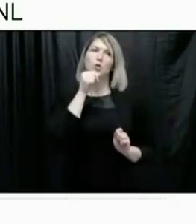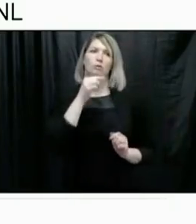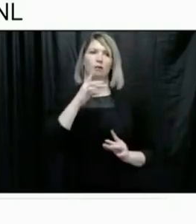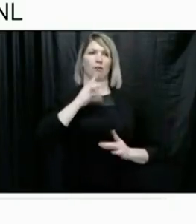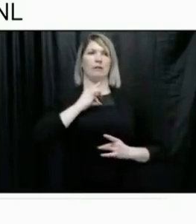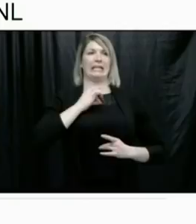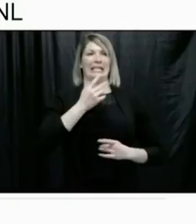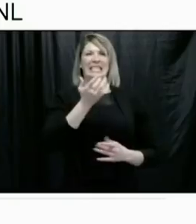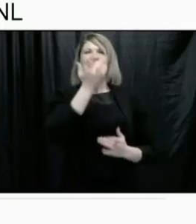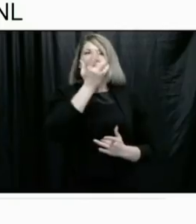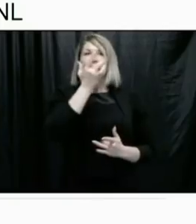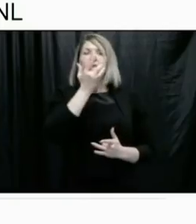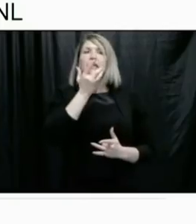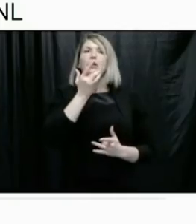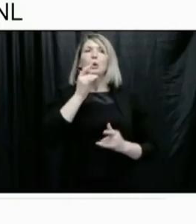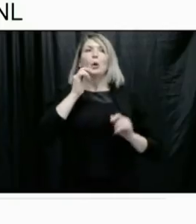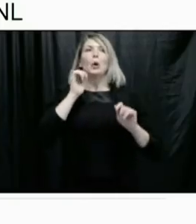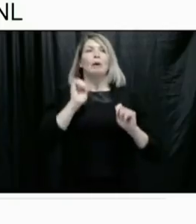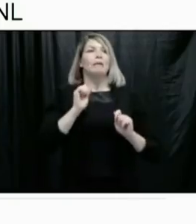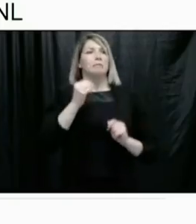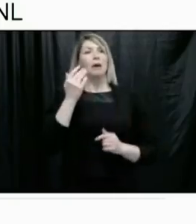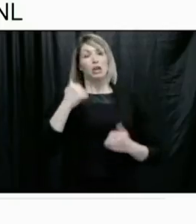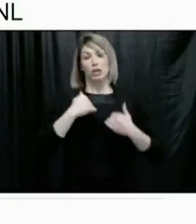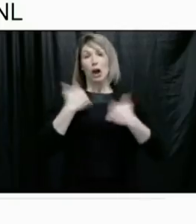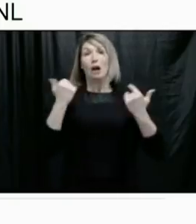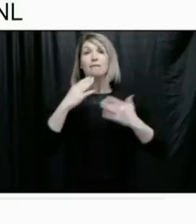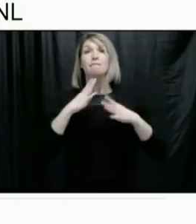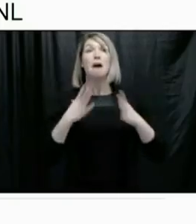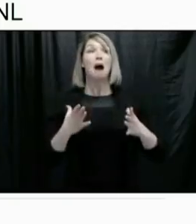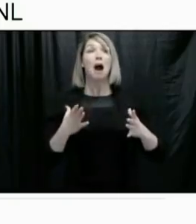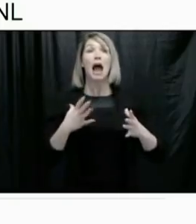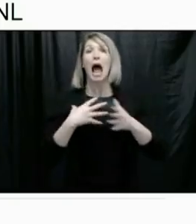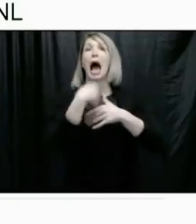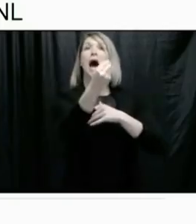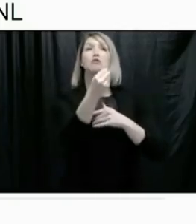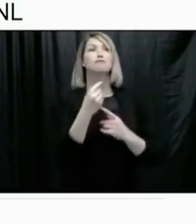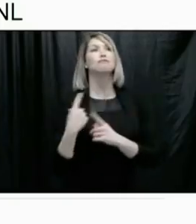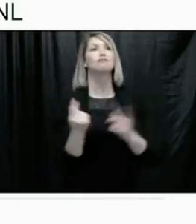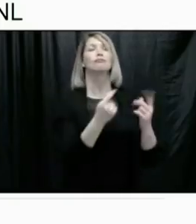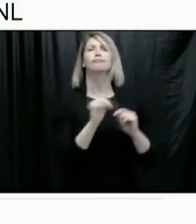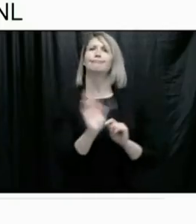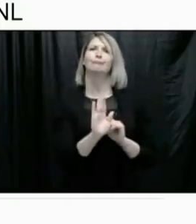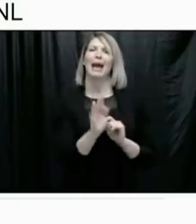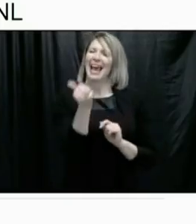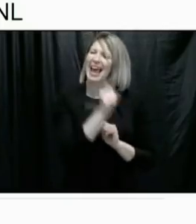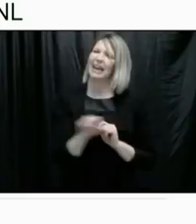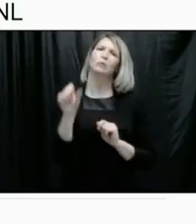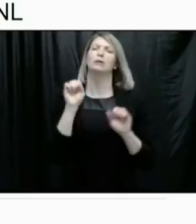WHETHER YOU ARE THAT SYMPTOMATIC OR JUST MILDLY SYMPTOMATIC.